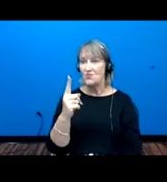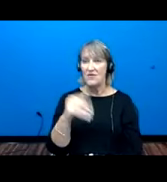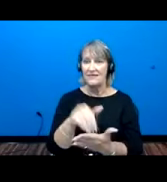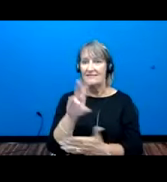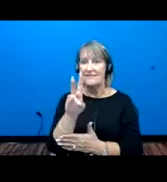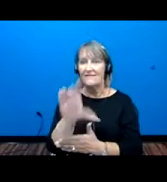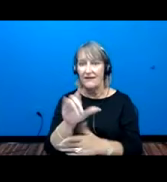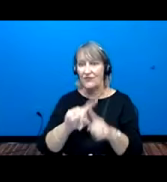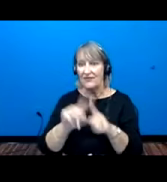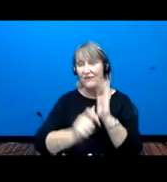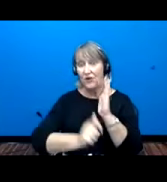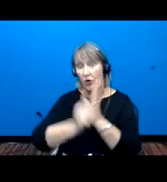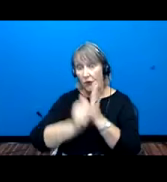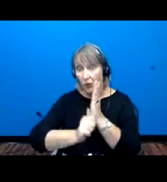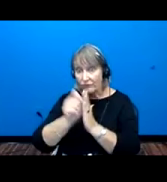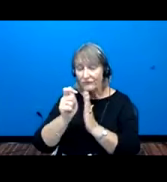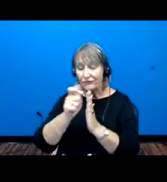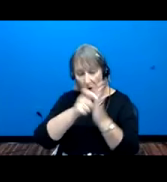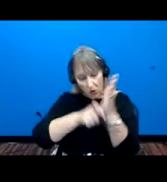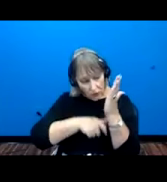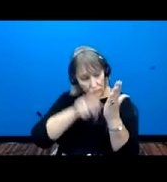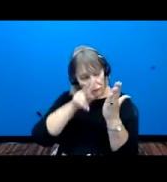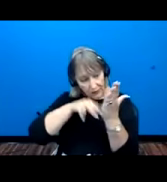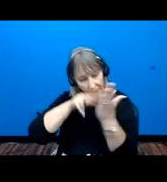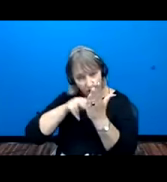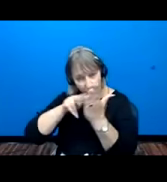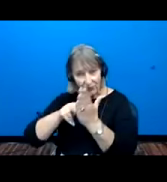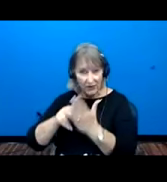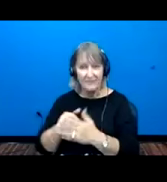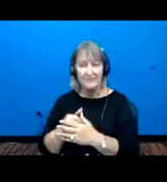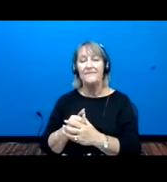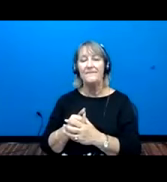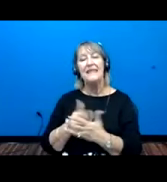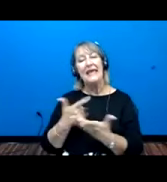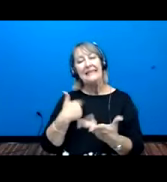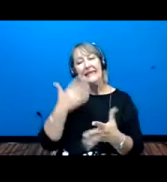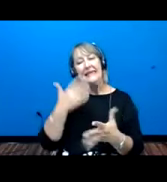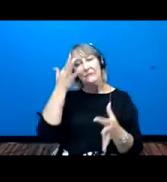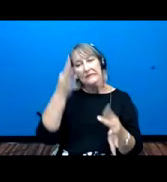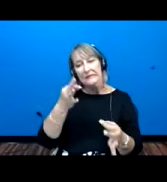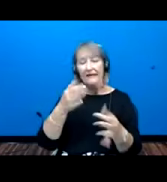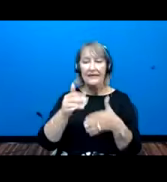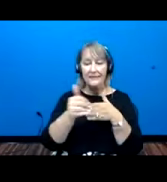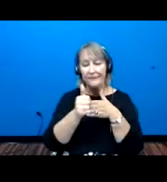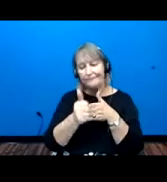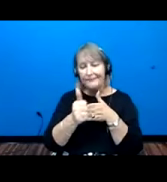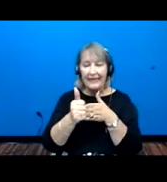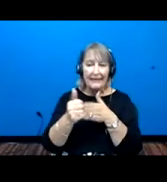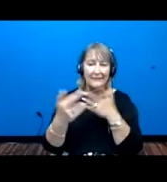and narrowing that down and coming up with guidelines and all of that. The product is, indeed,